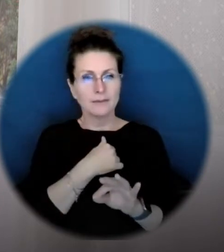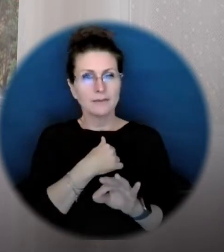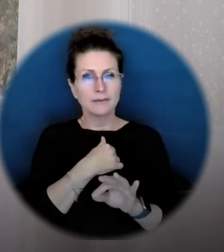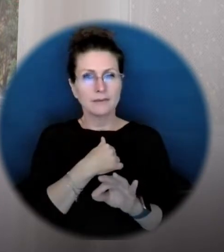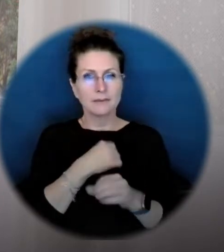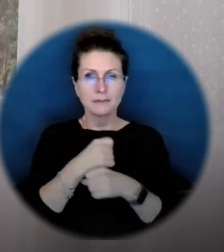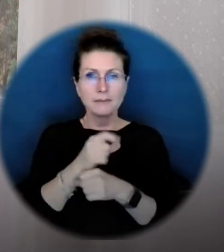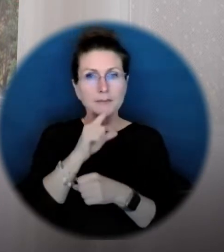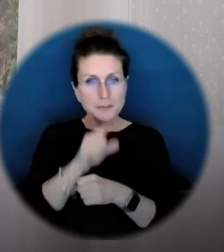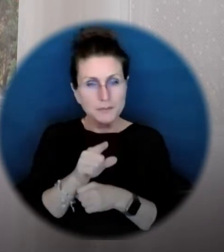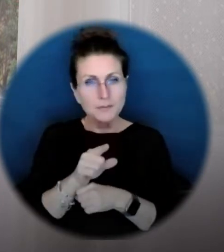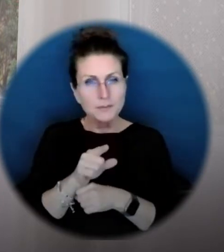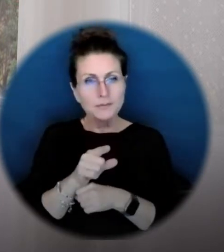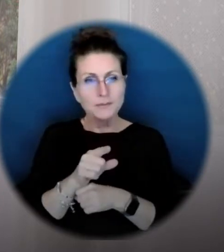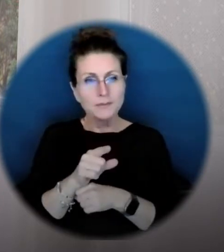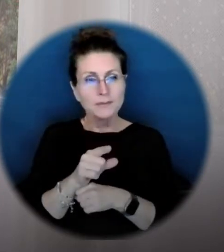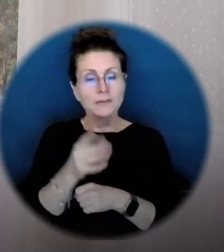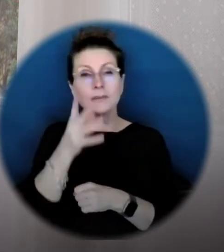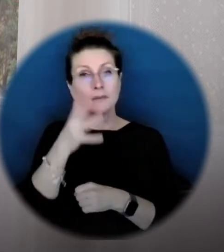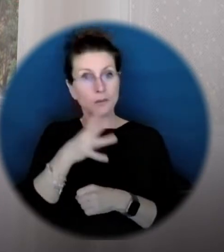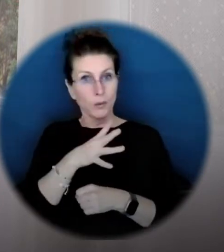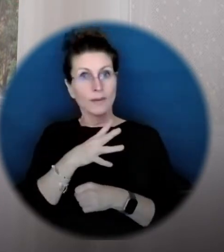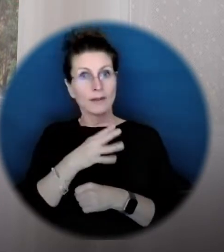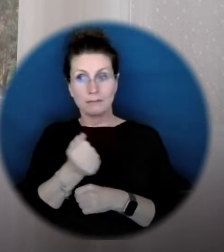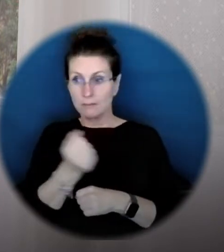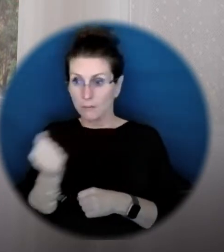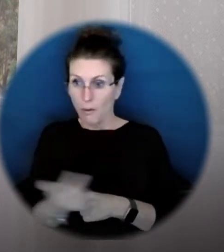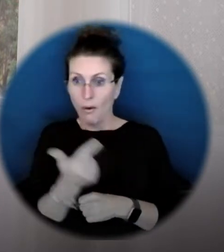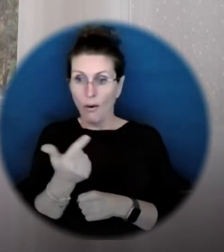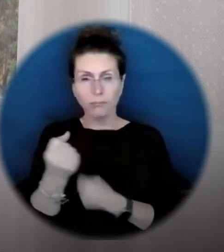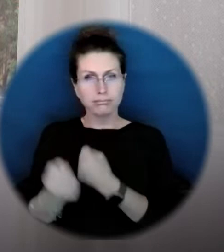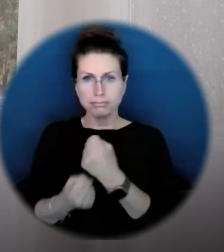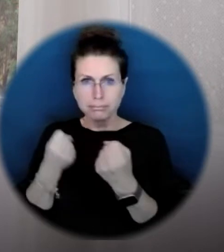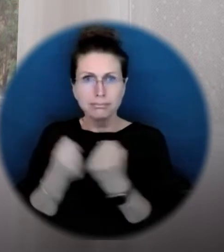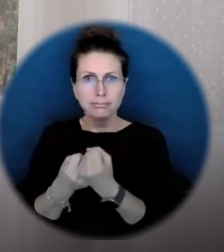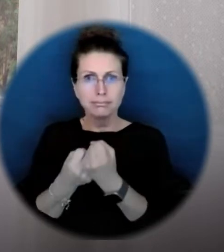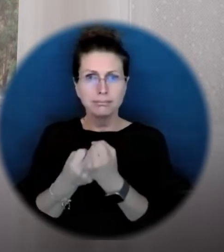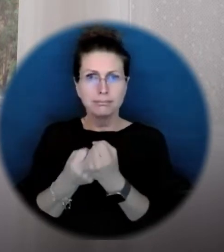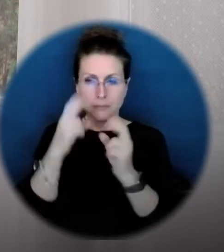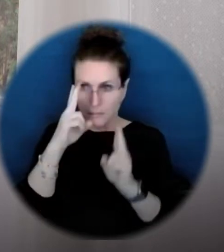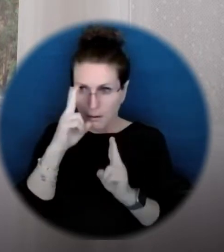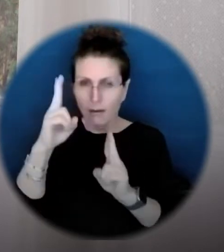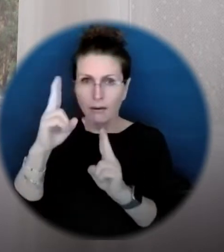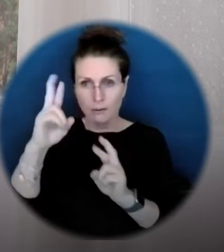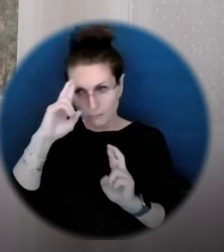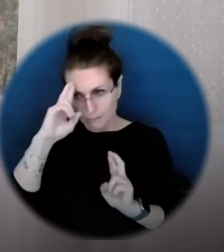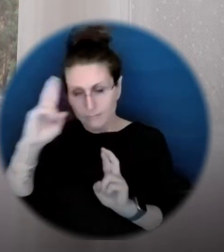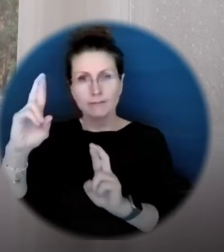to ensure that our women are upheld and respected and cared for.